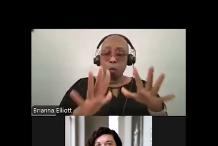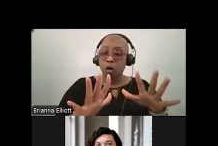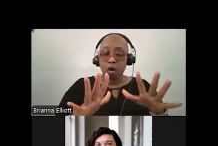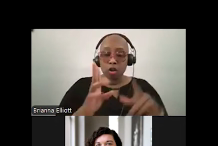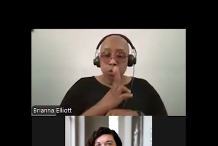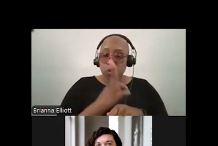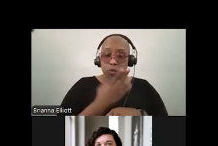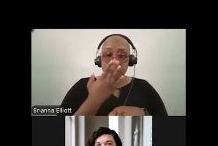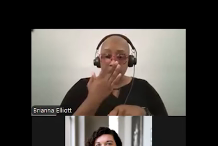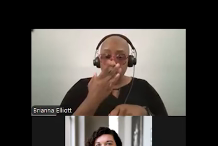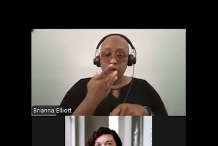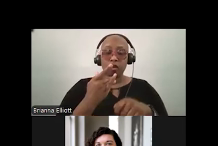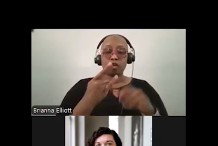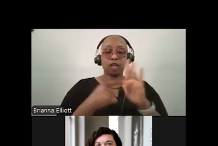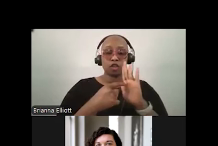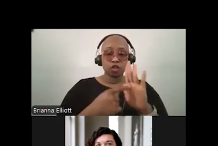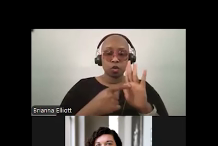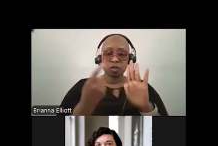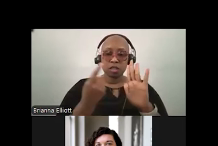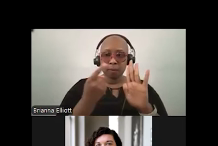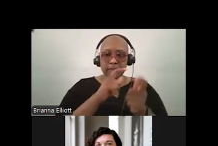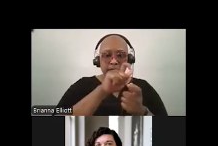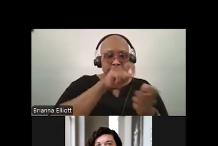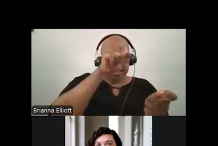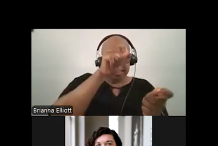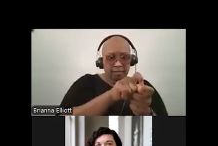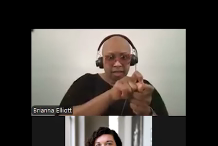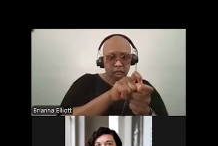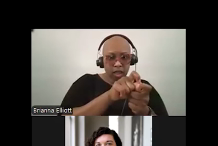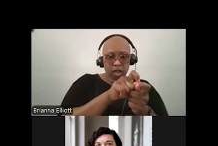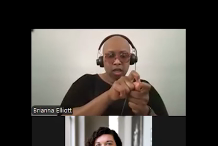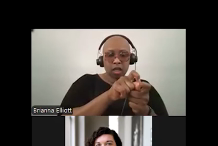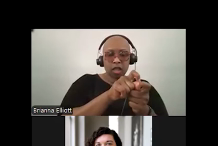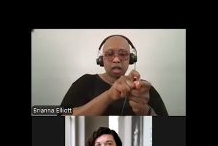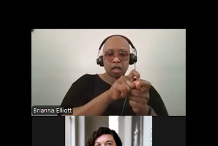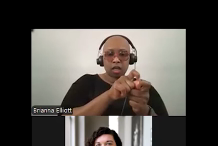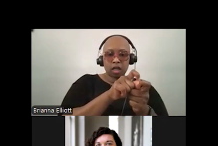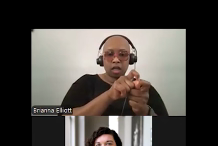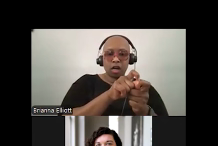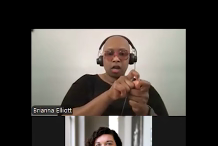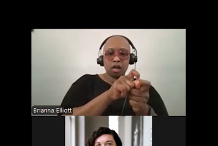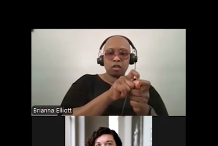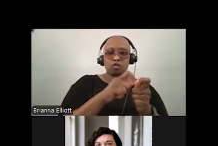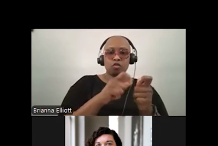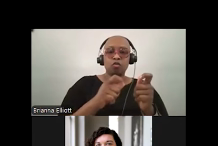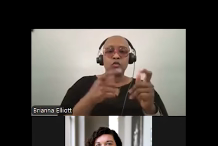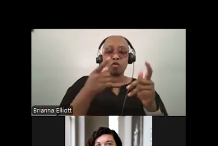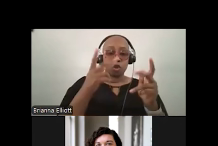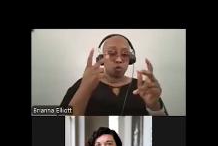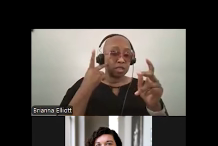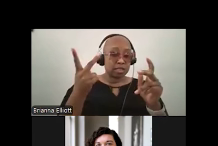um something exclusively. So, um right here, you can see that this has uh quotations around it. So,